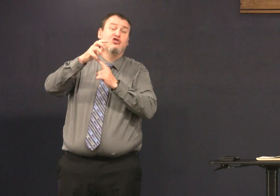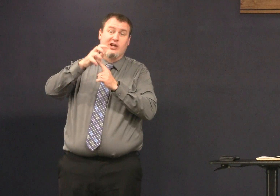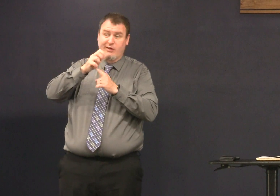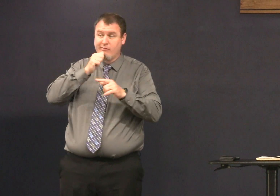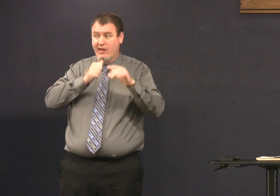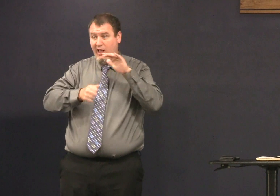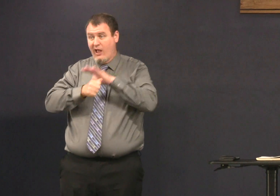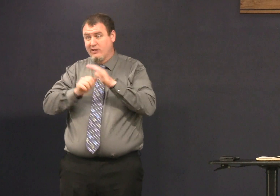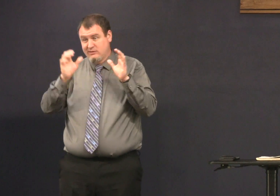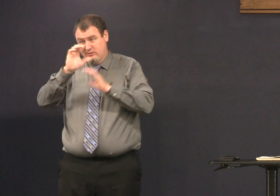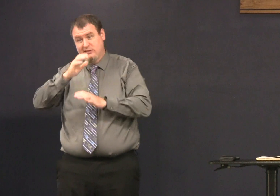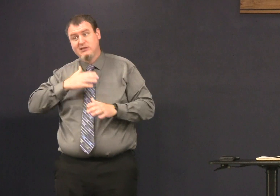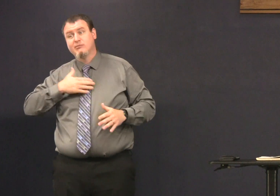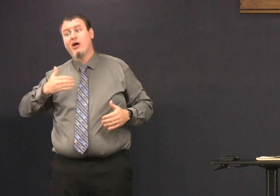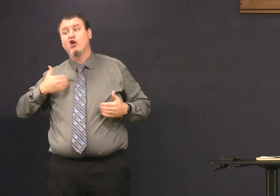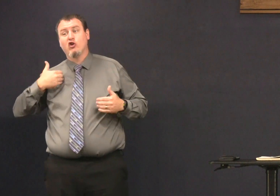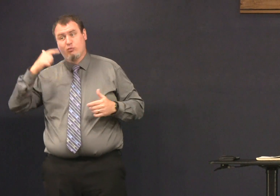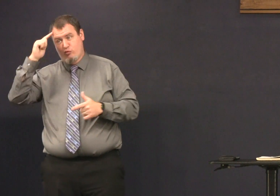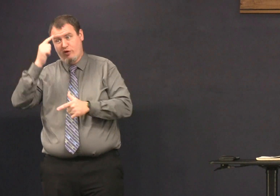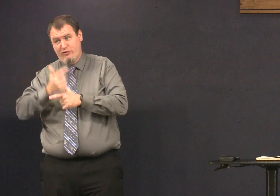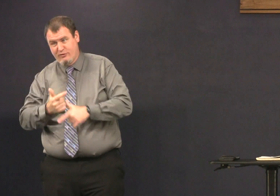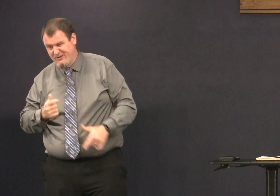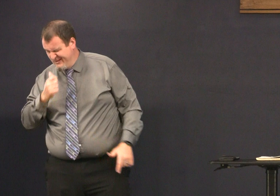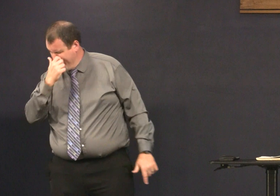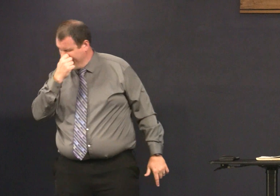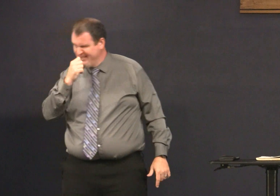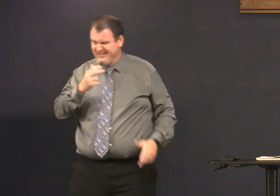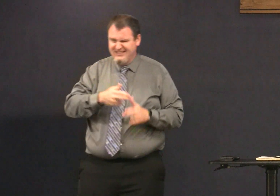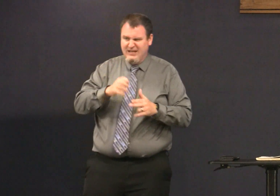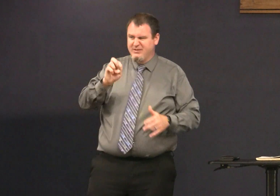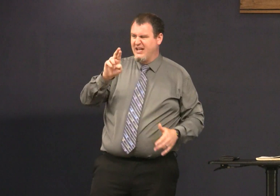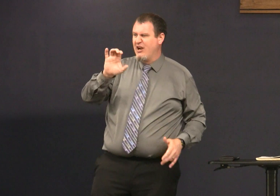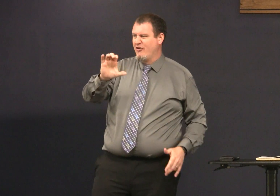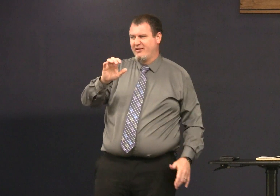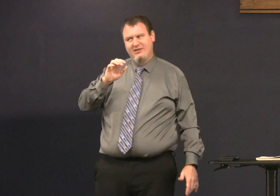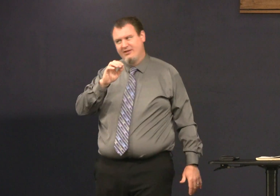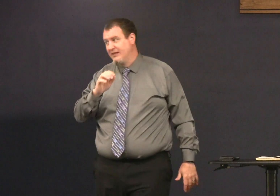you know I'm a professional at hide and seek